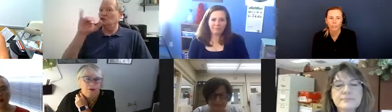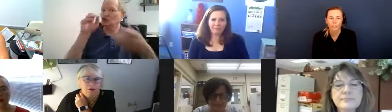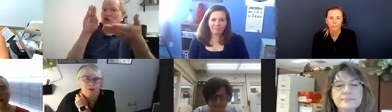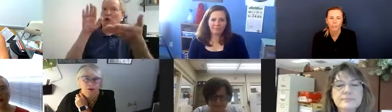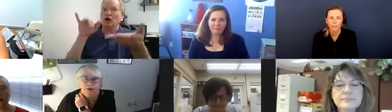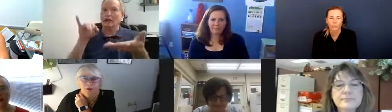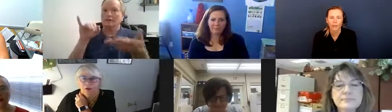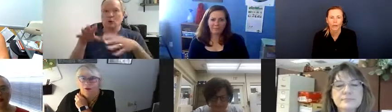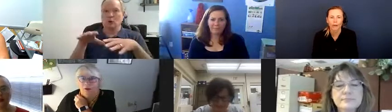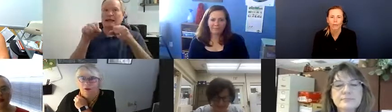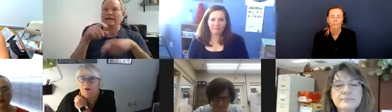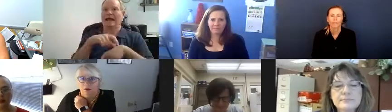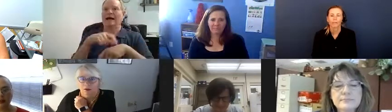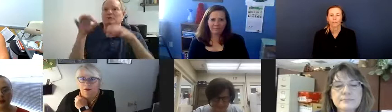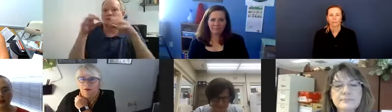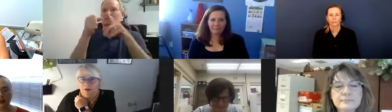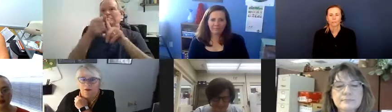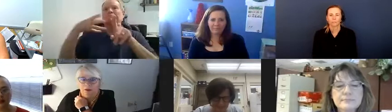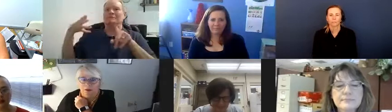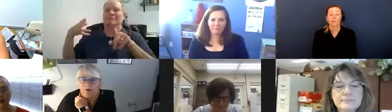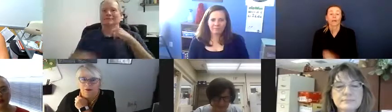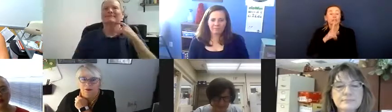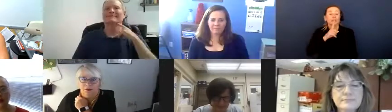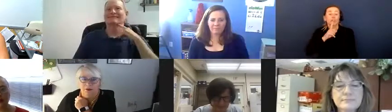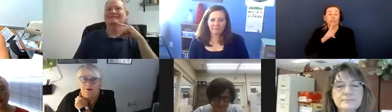Tom: Jabari, can you take the time to explain (the acronyms)?